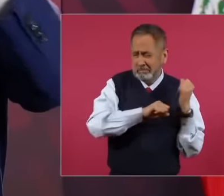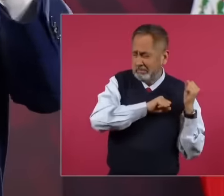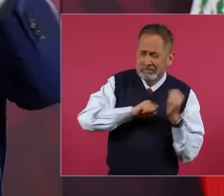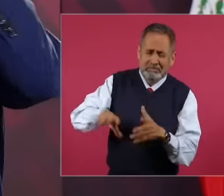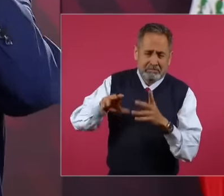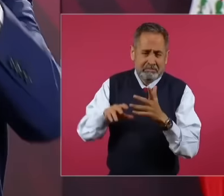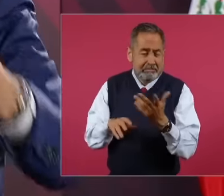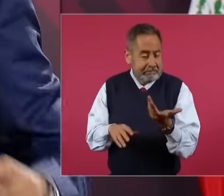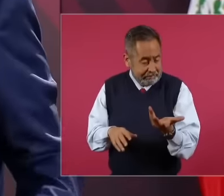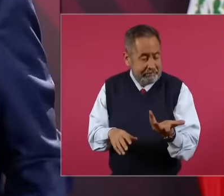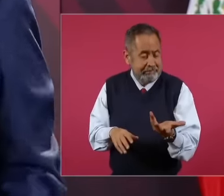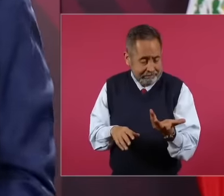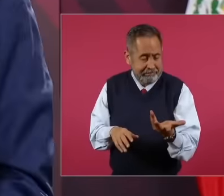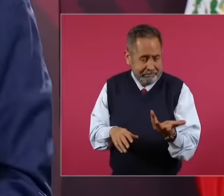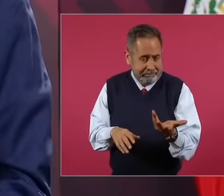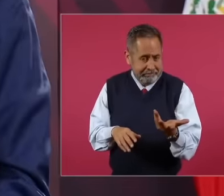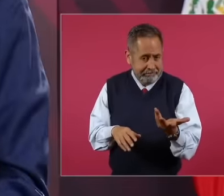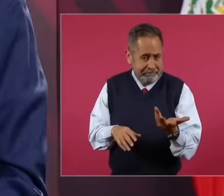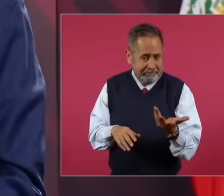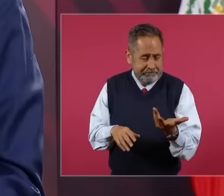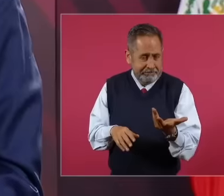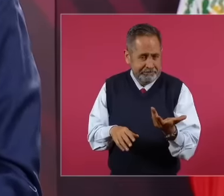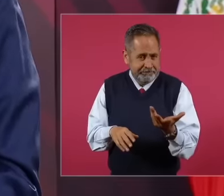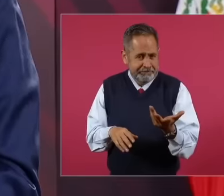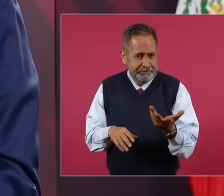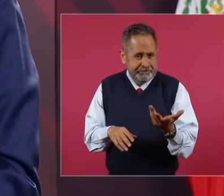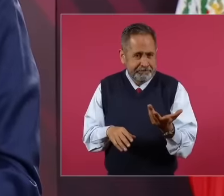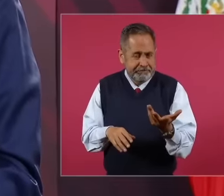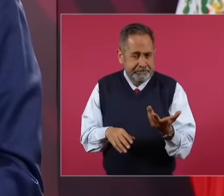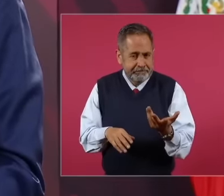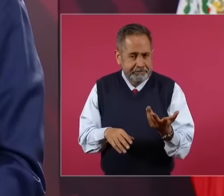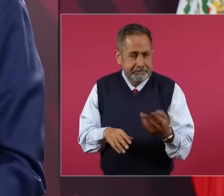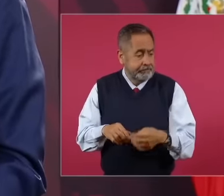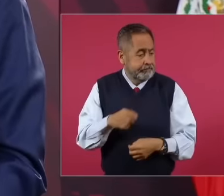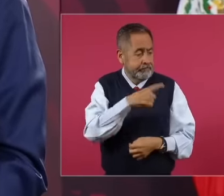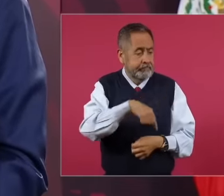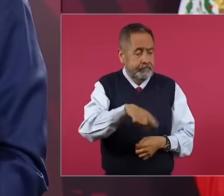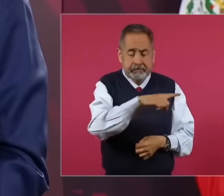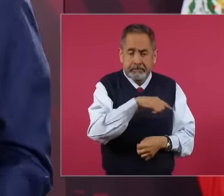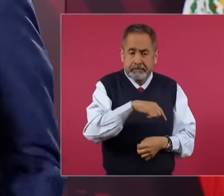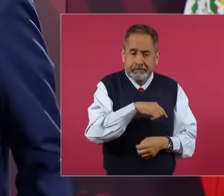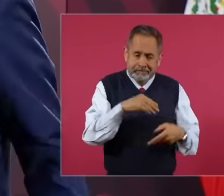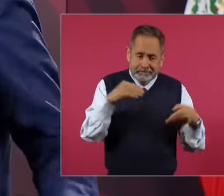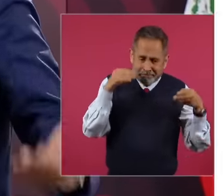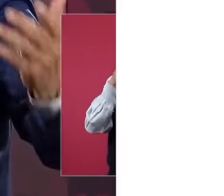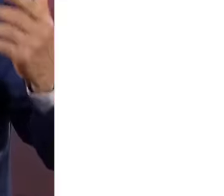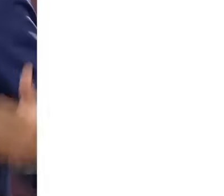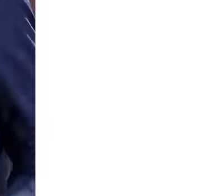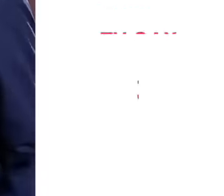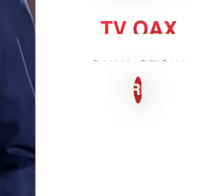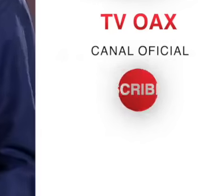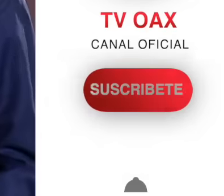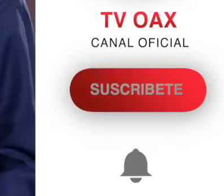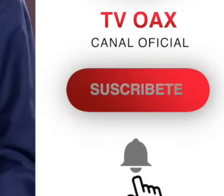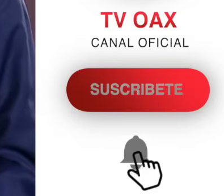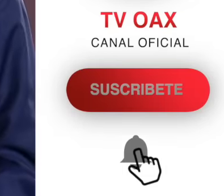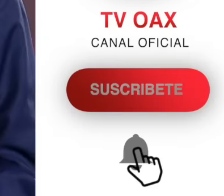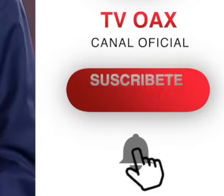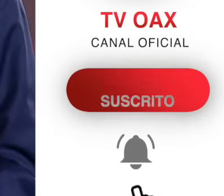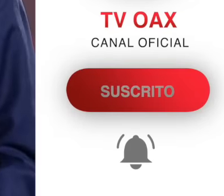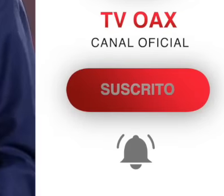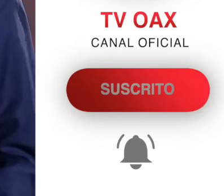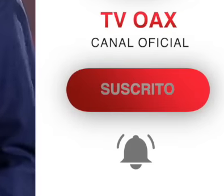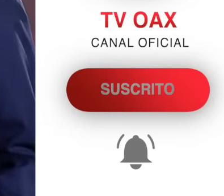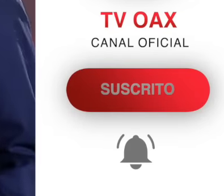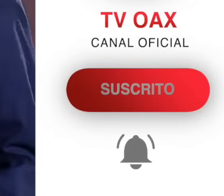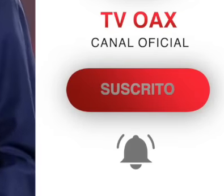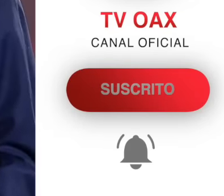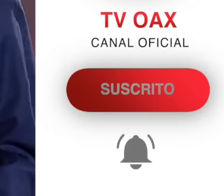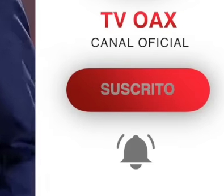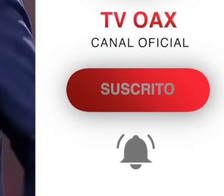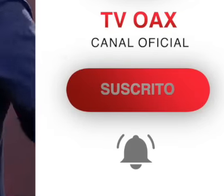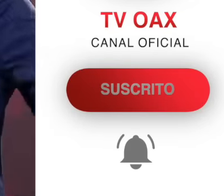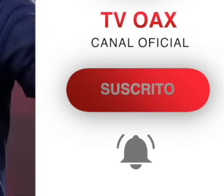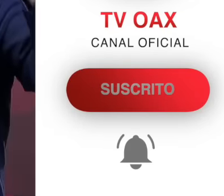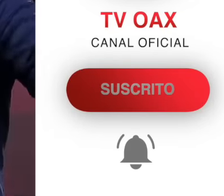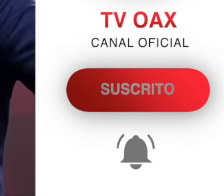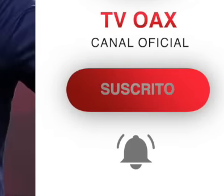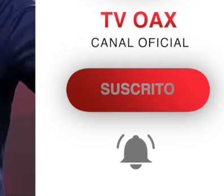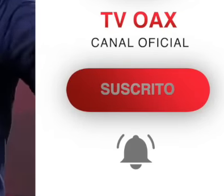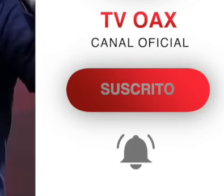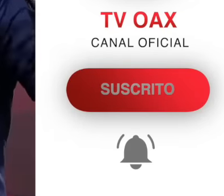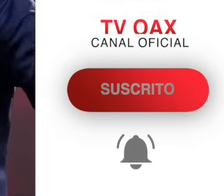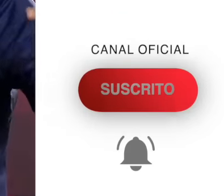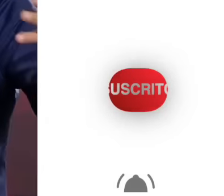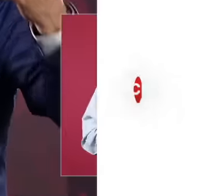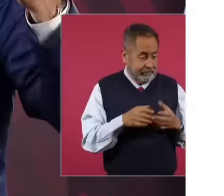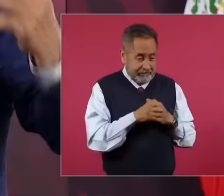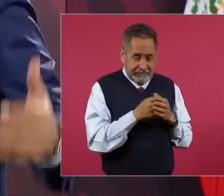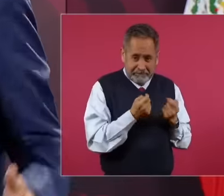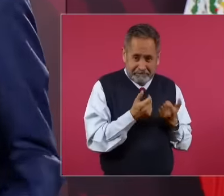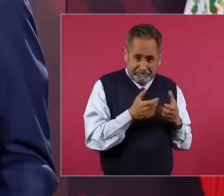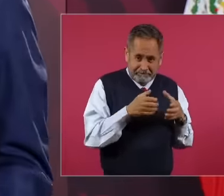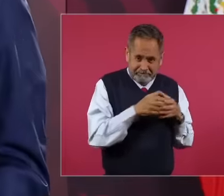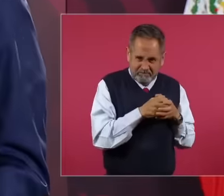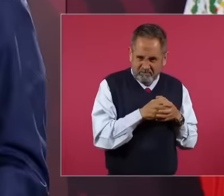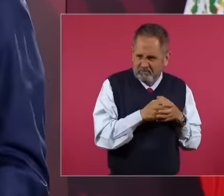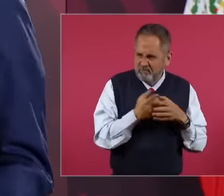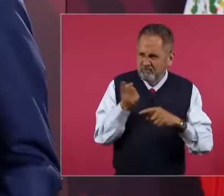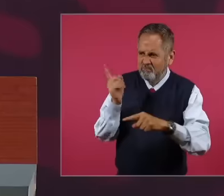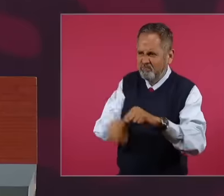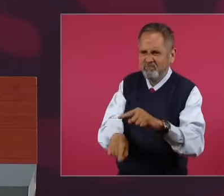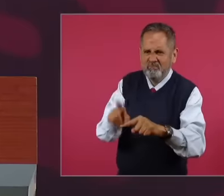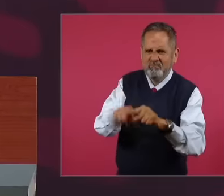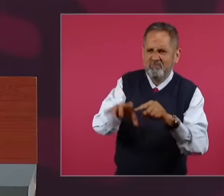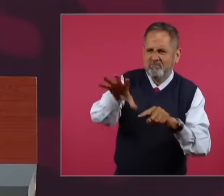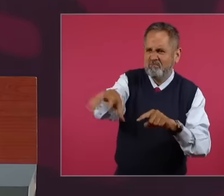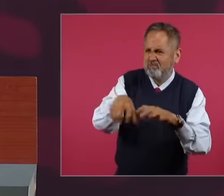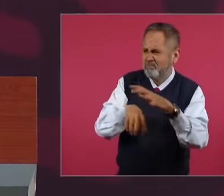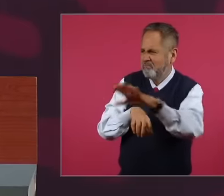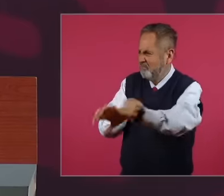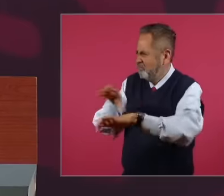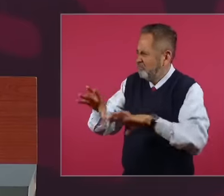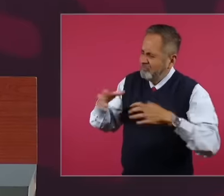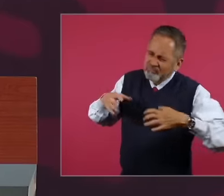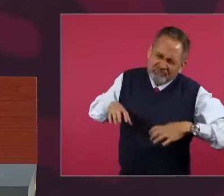to looting a minority, they dedicated themselves to stealing and